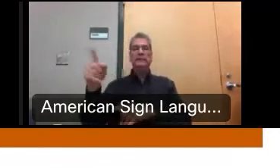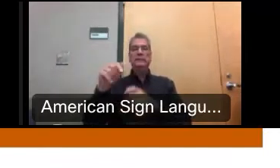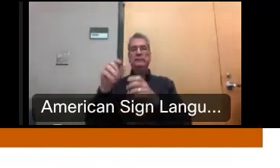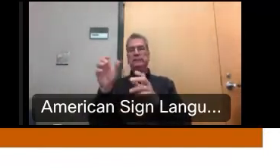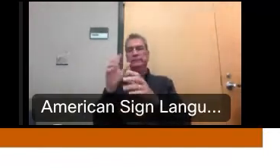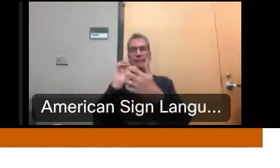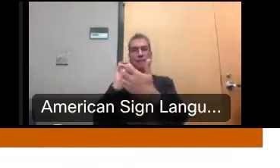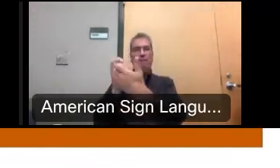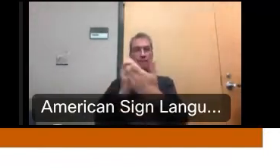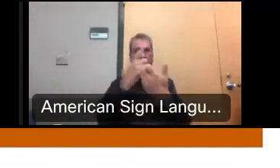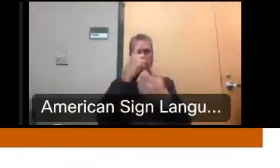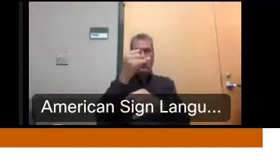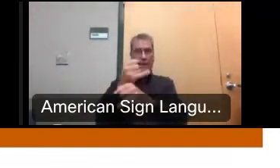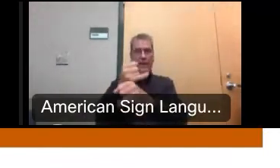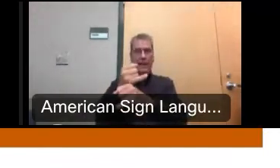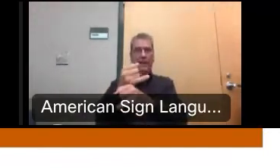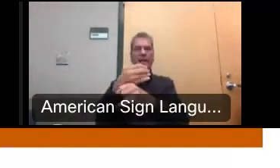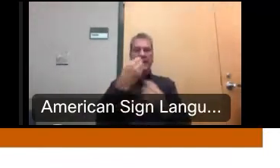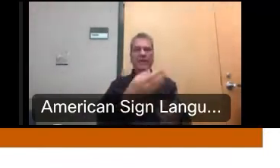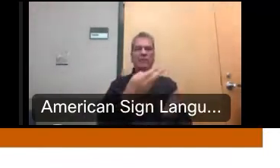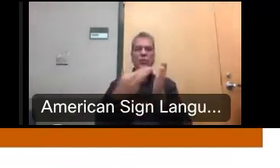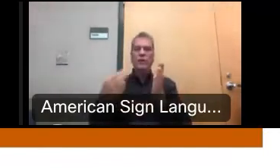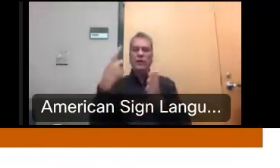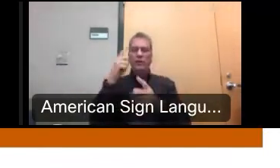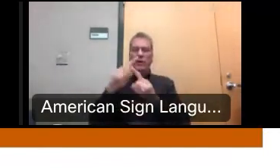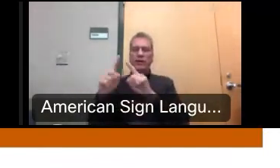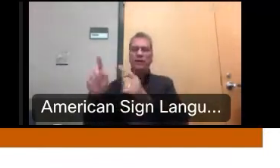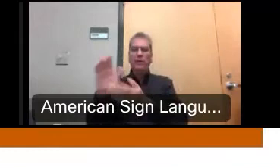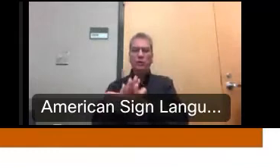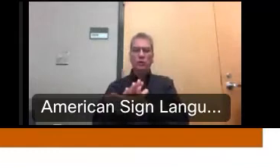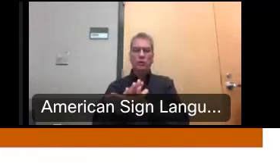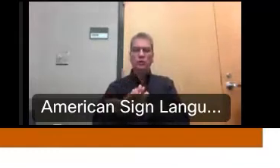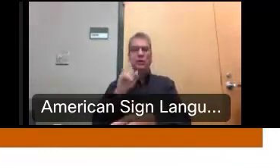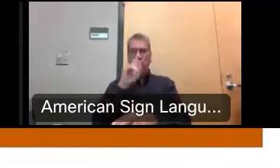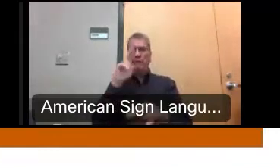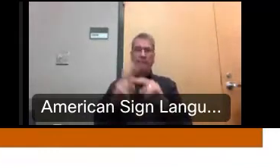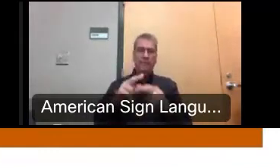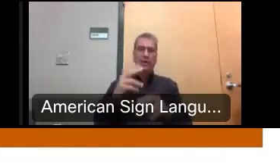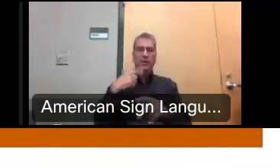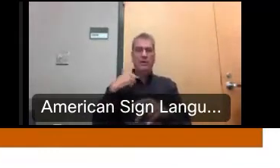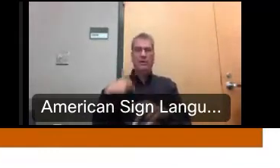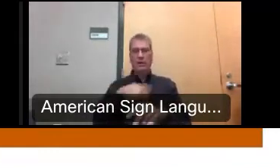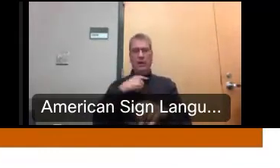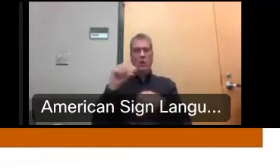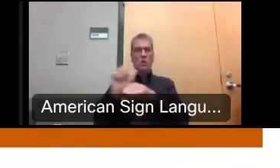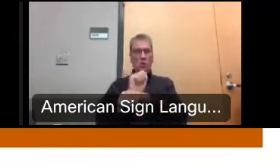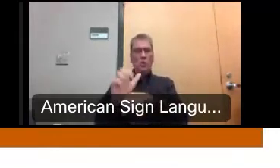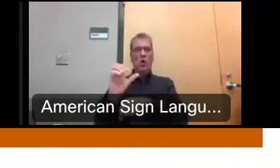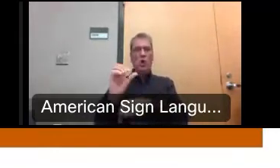the resources for all those schools. And so, it's been like, this is like, 1 of the most fun things. We've had a chance to work on. Like, it was really complex, but it was I